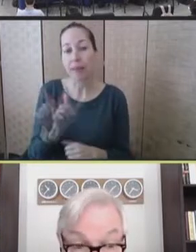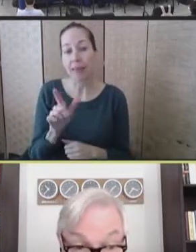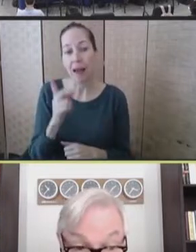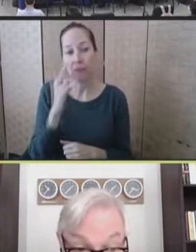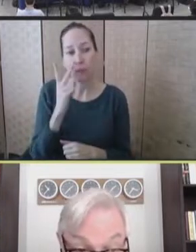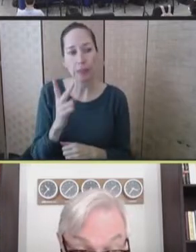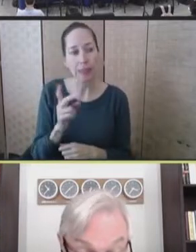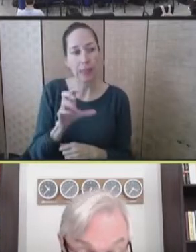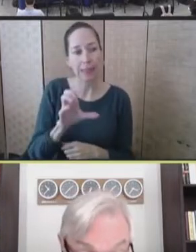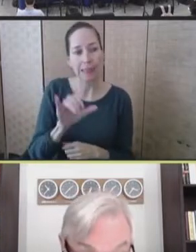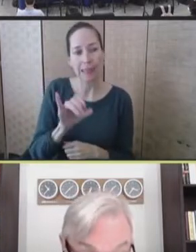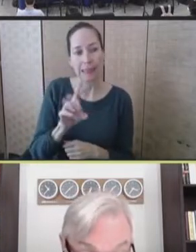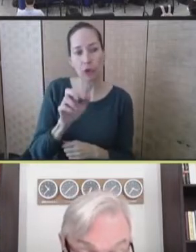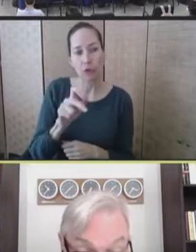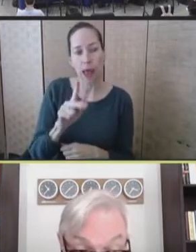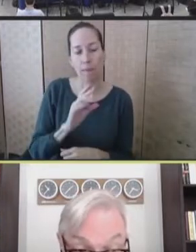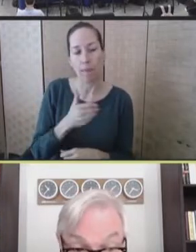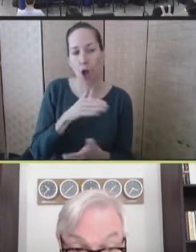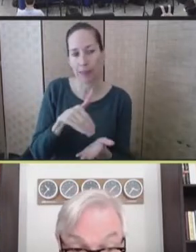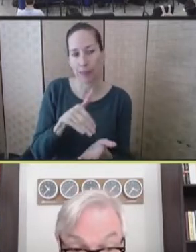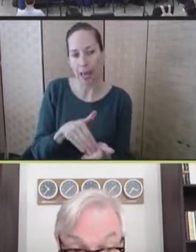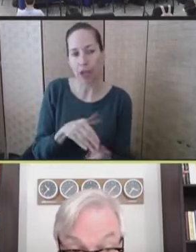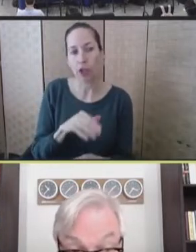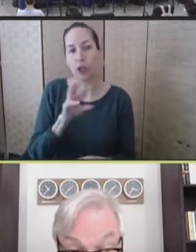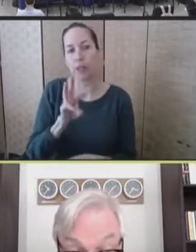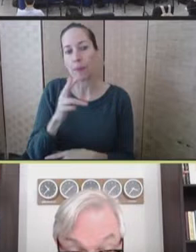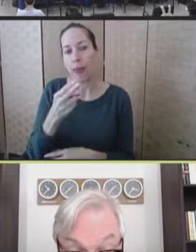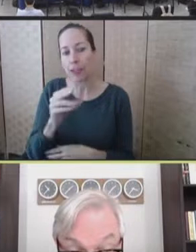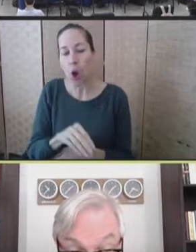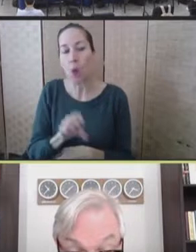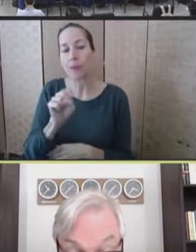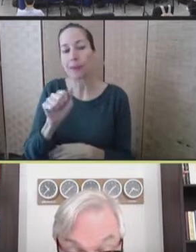Health Organization, the SABIN Foundation, the Bill & Melinda Gates, the Task Force for